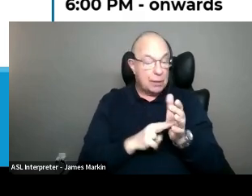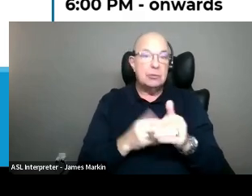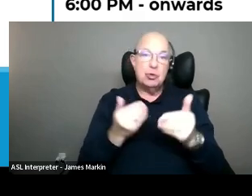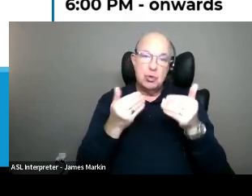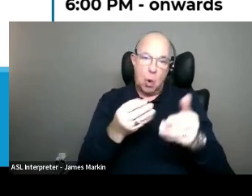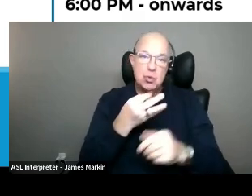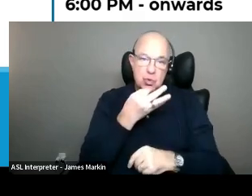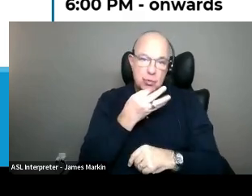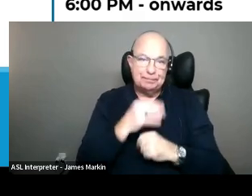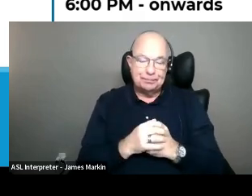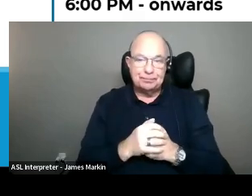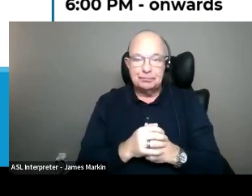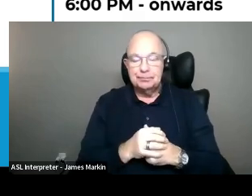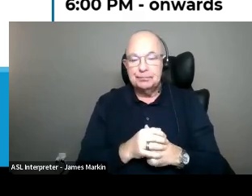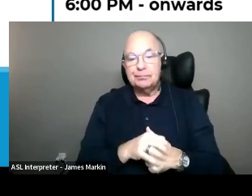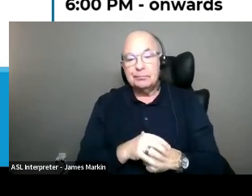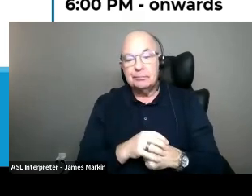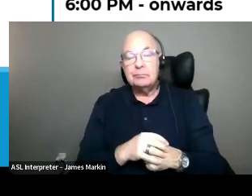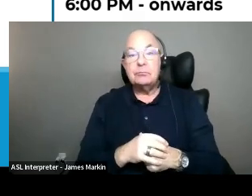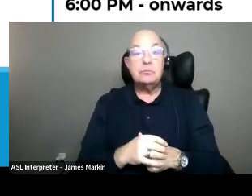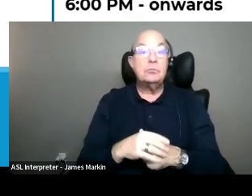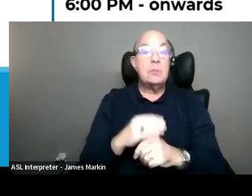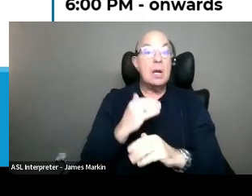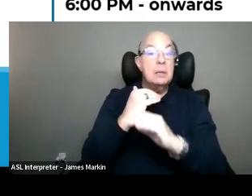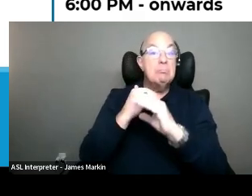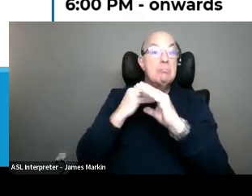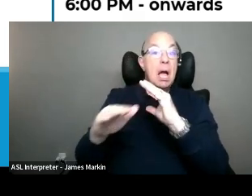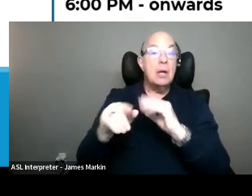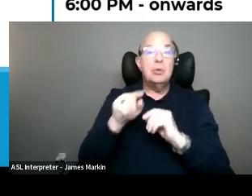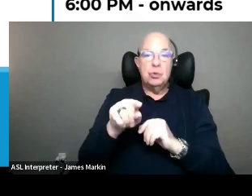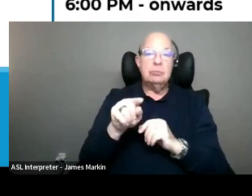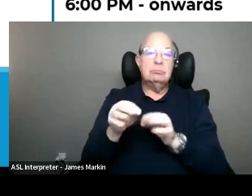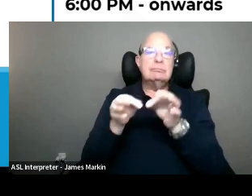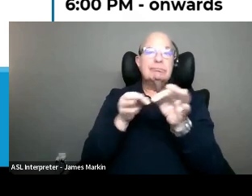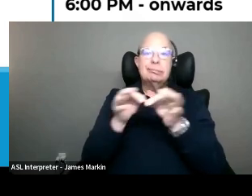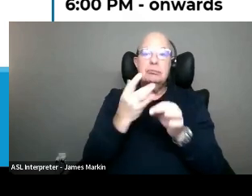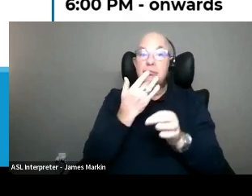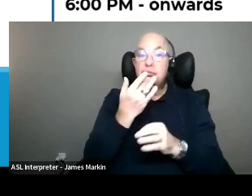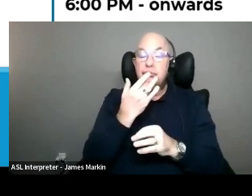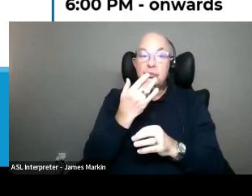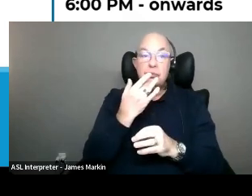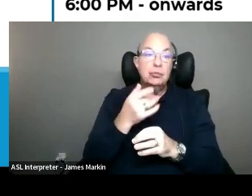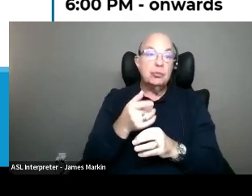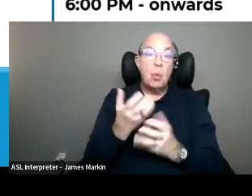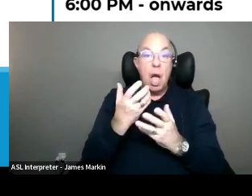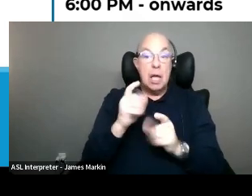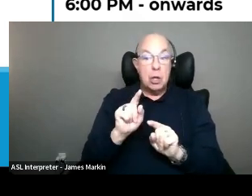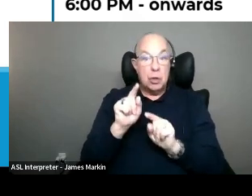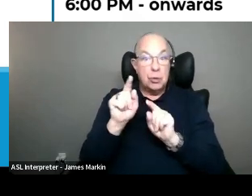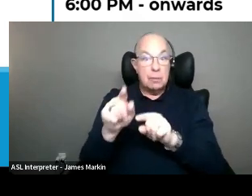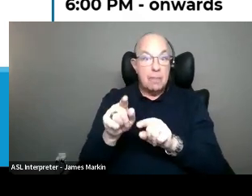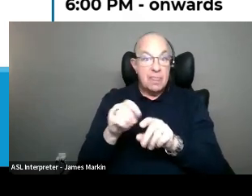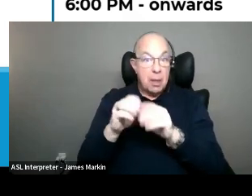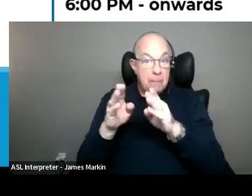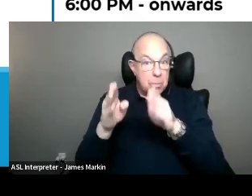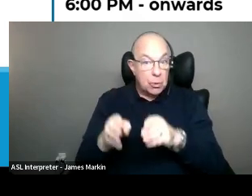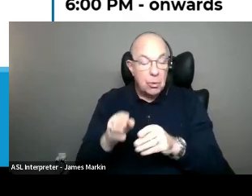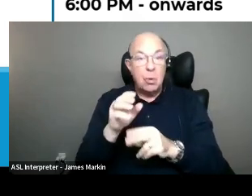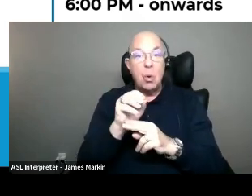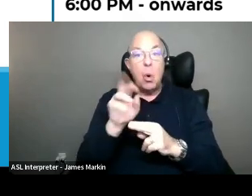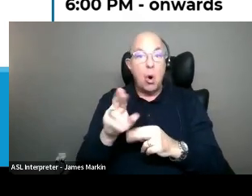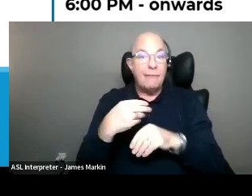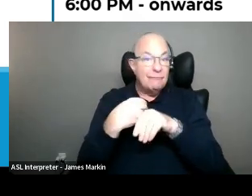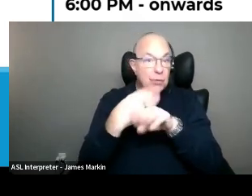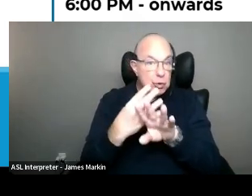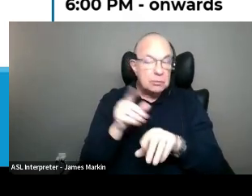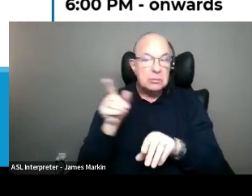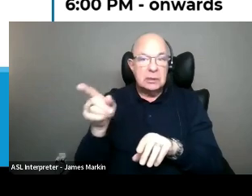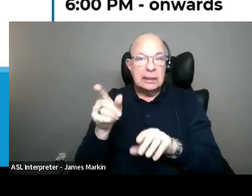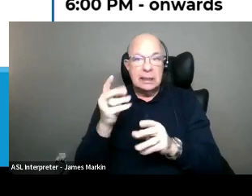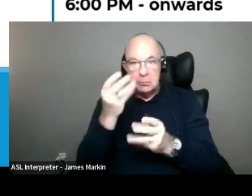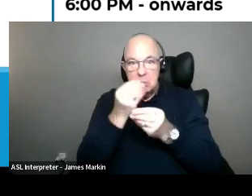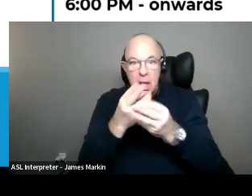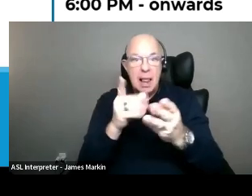Melissa Wong (she/her), SPT: And then when you're, sending an email, you just indicate which, whether you want to be presenting in person or virtually, so that they can share the links with you.